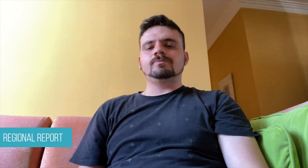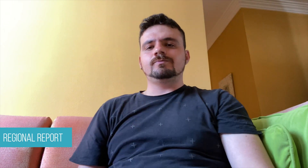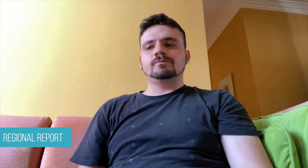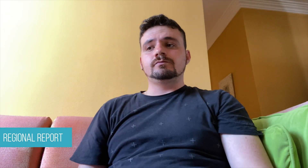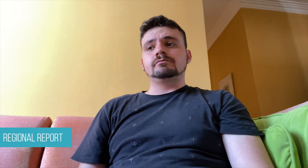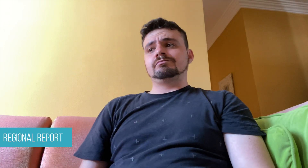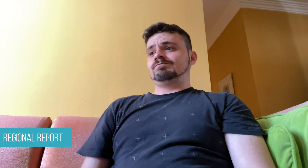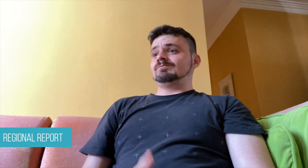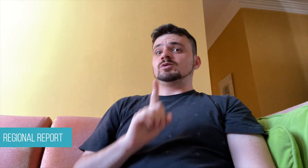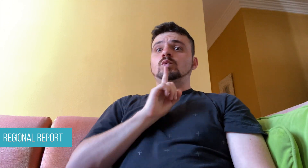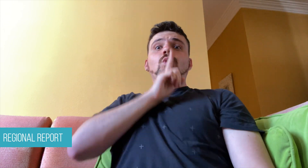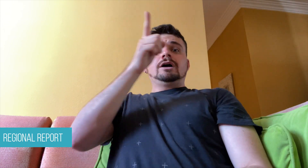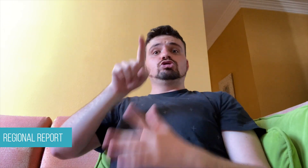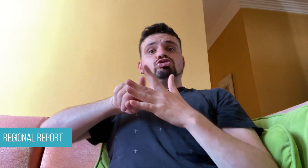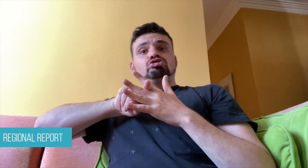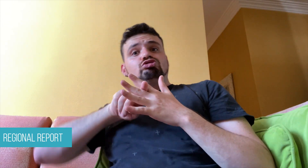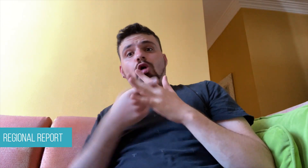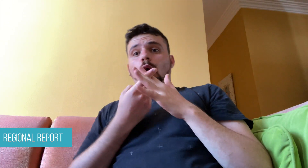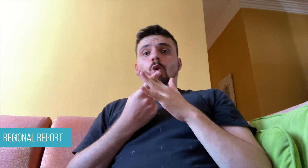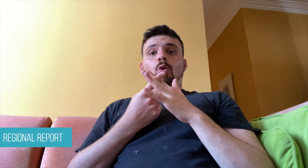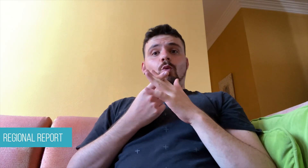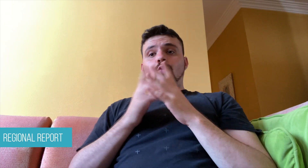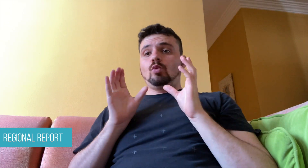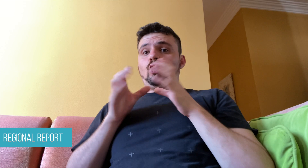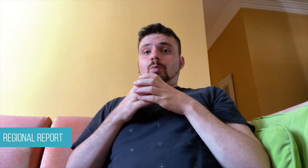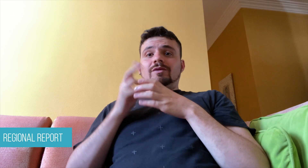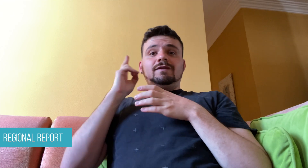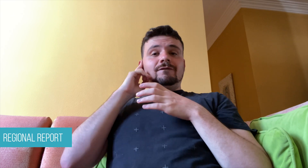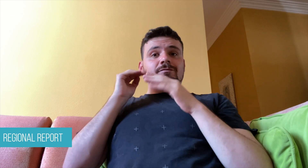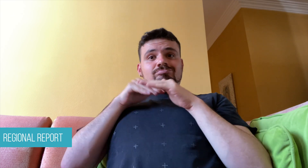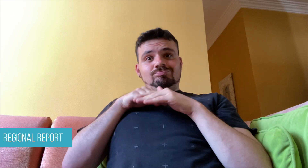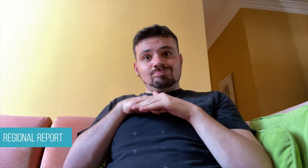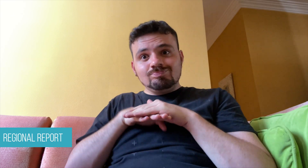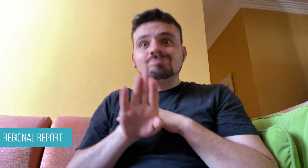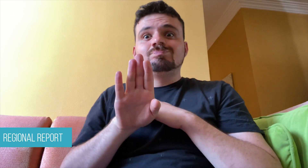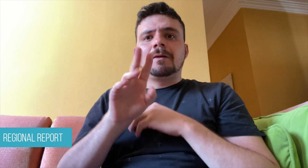first enrolled into the university, there were 25 Deaf students.